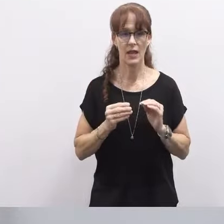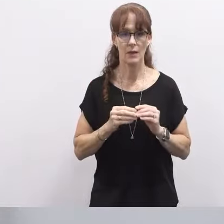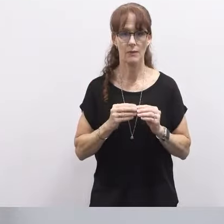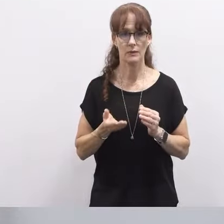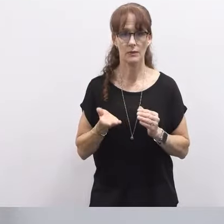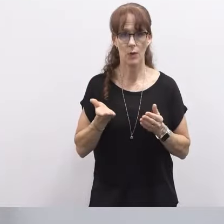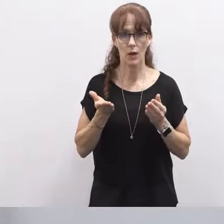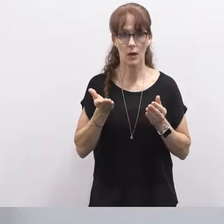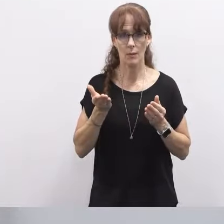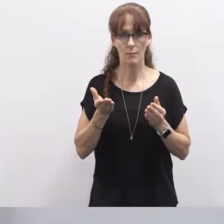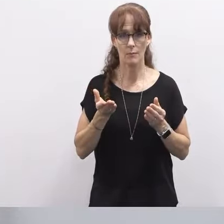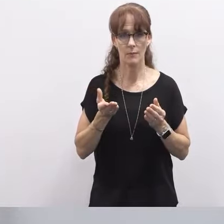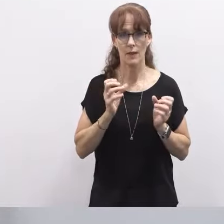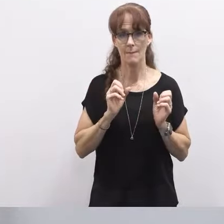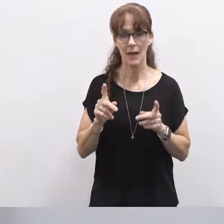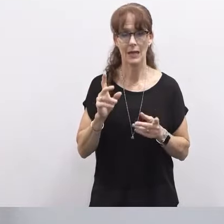They've just all been coming back in English.